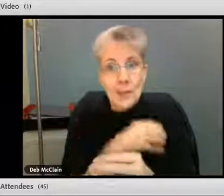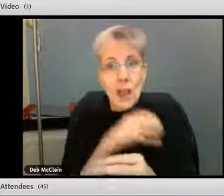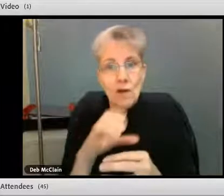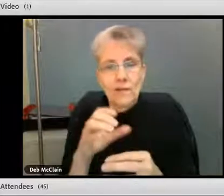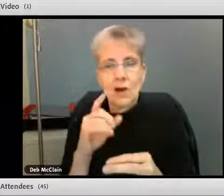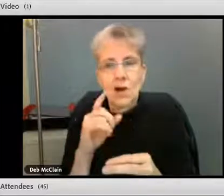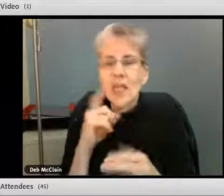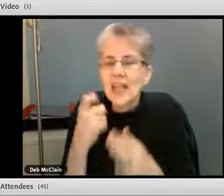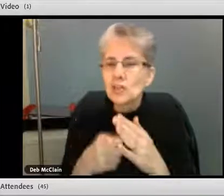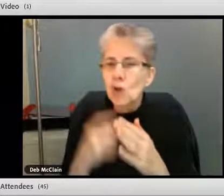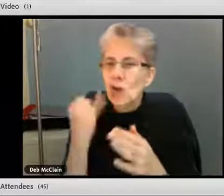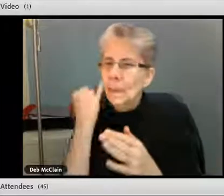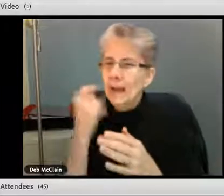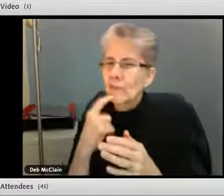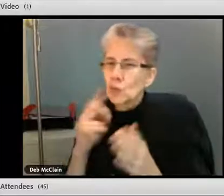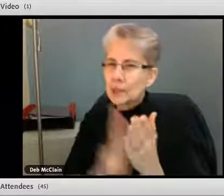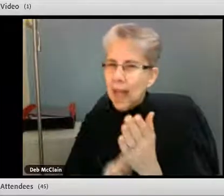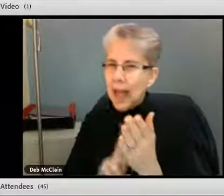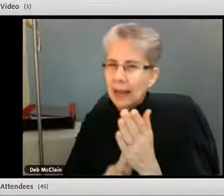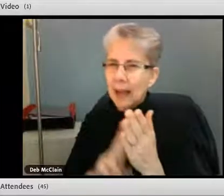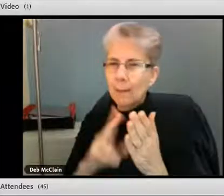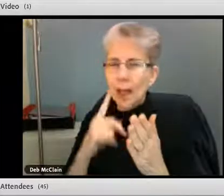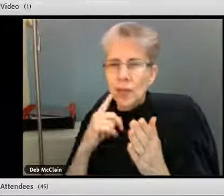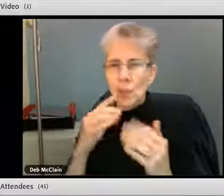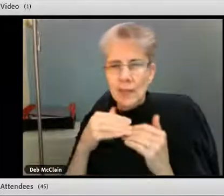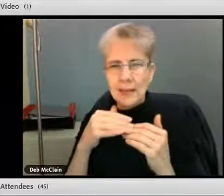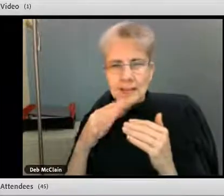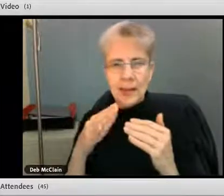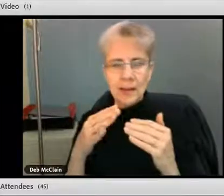they send you creatives.